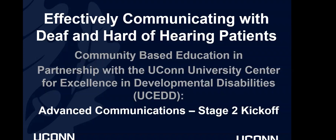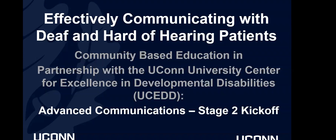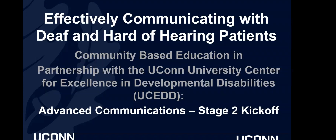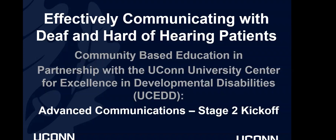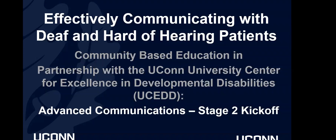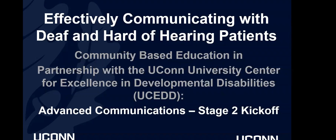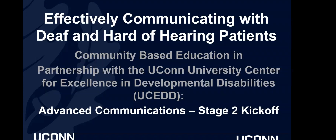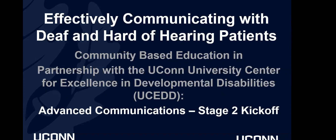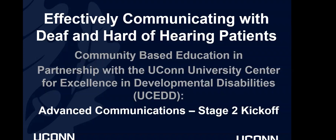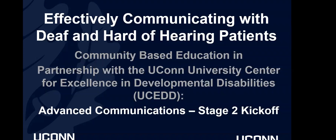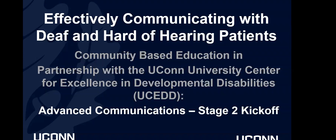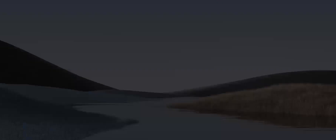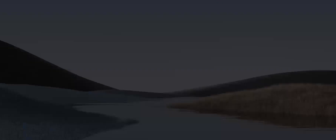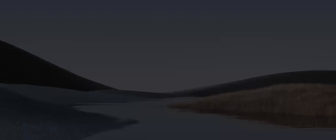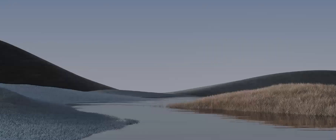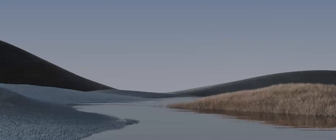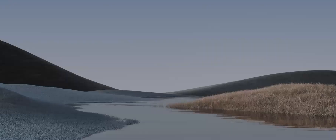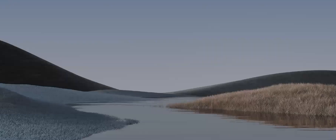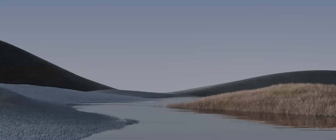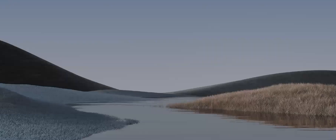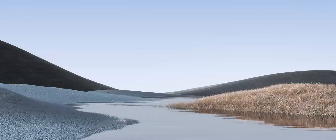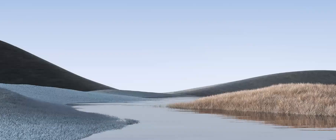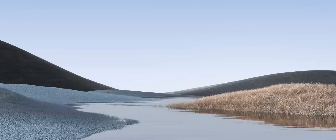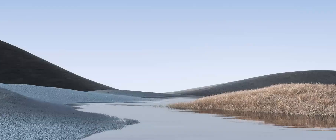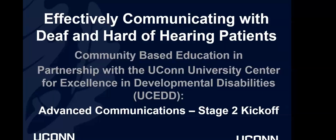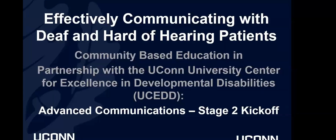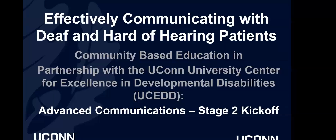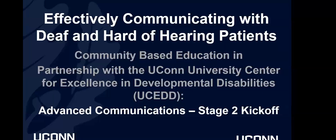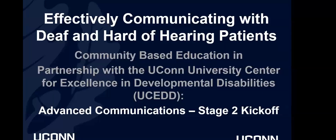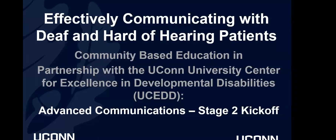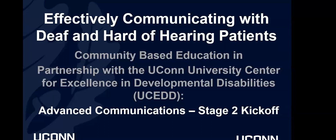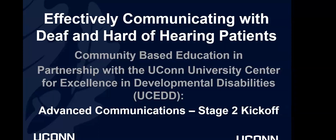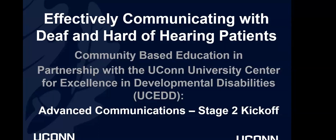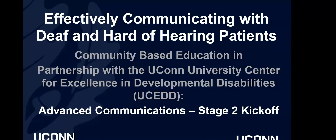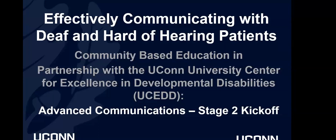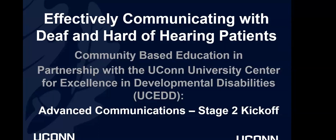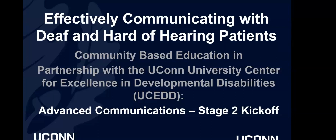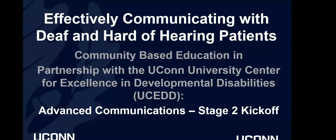the perspective of the deaf patient as well as the ASL interpreter. Our guest